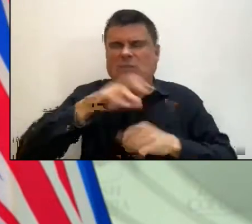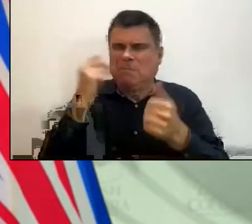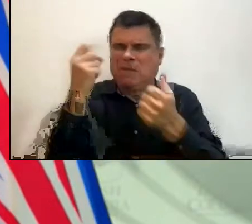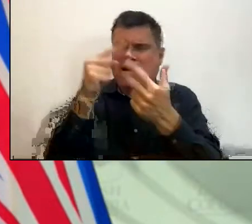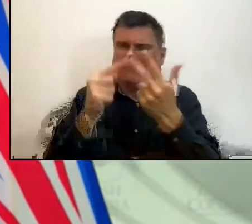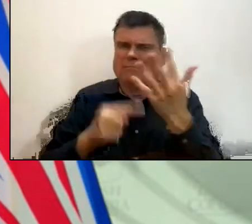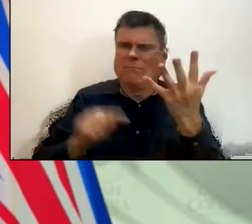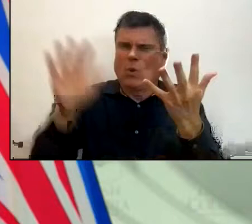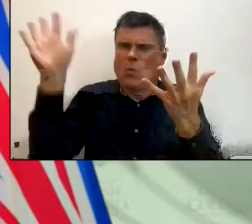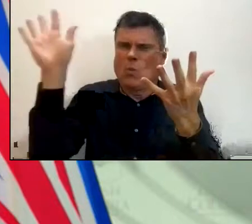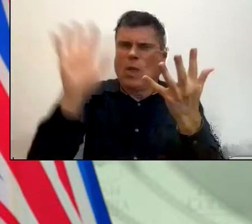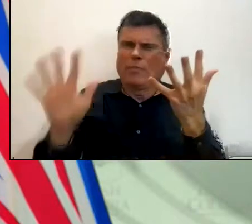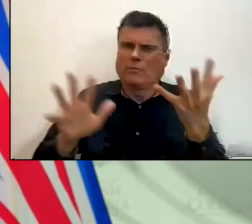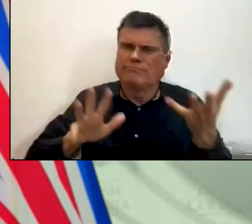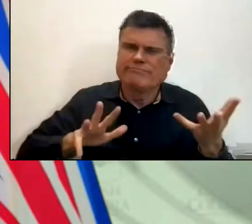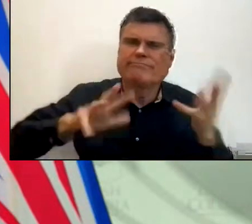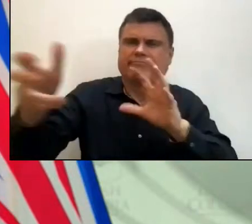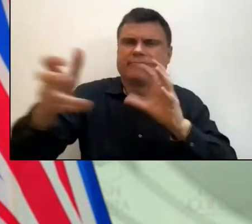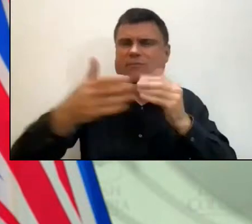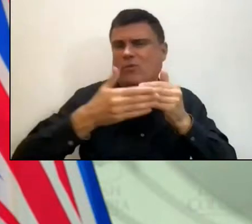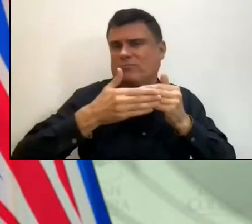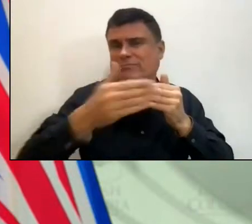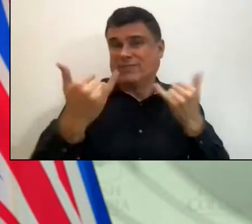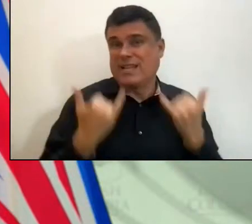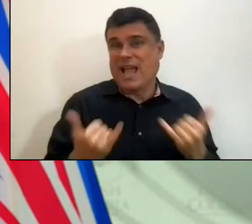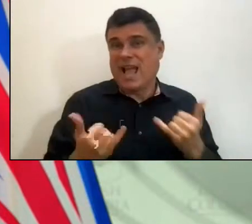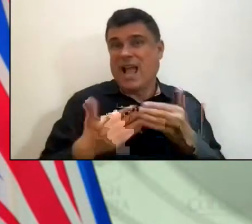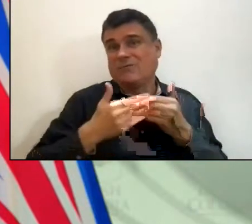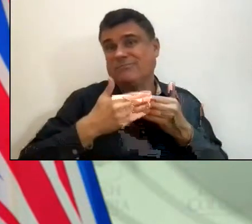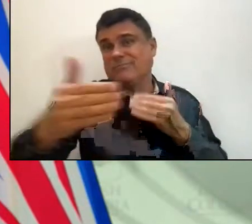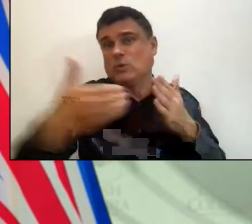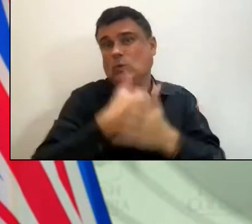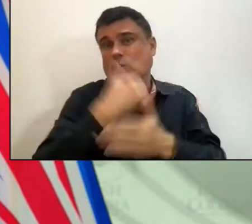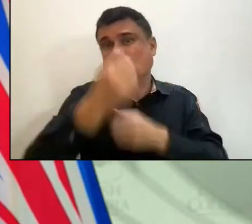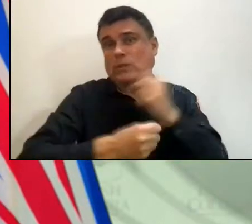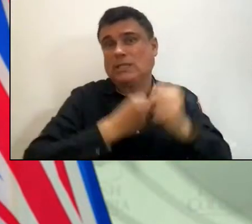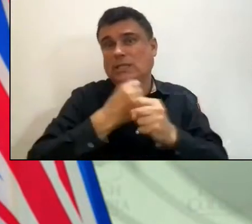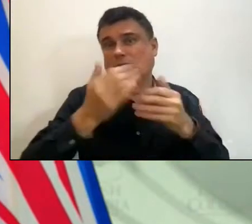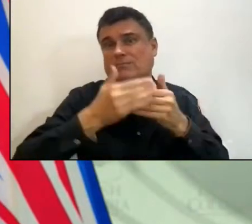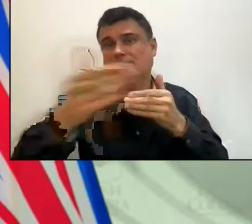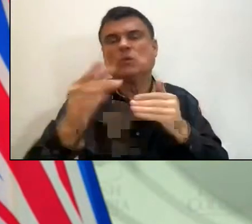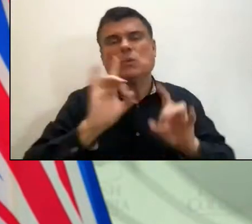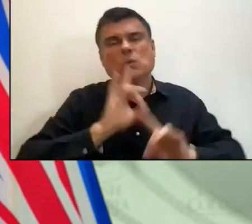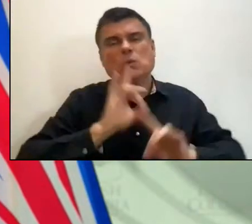to our still vulnerable highways